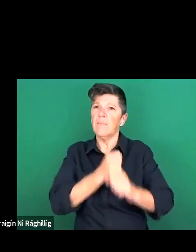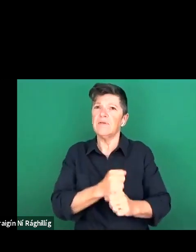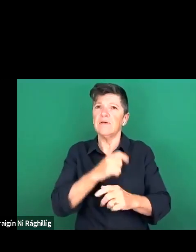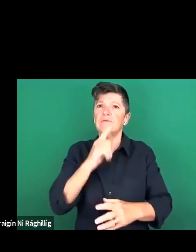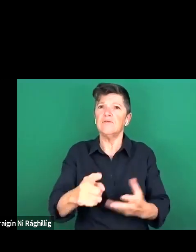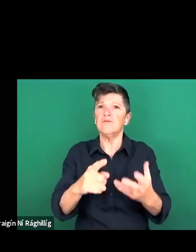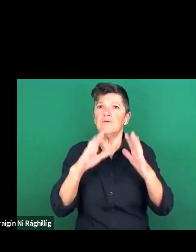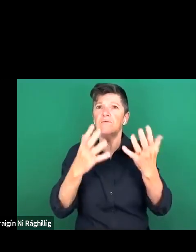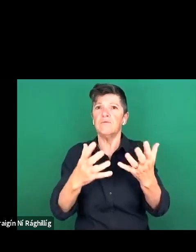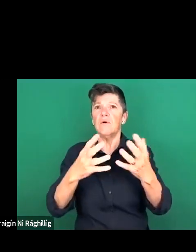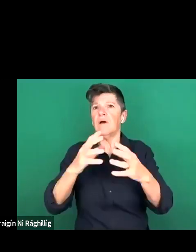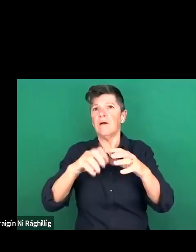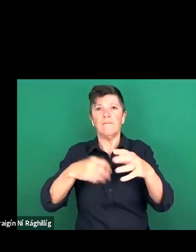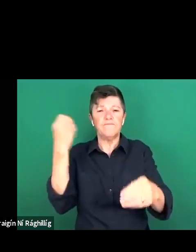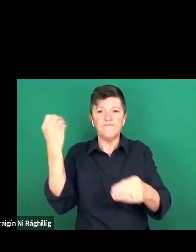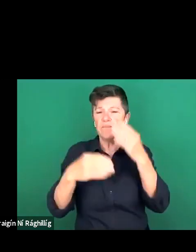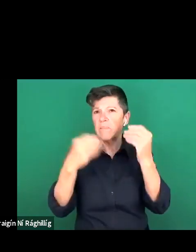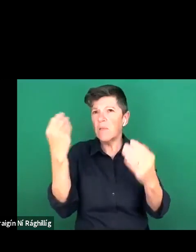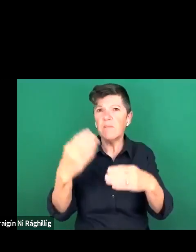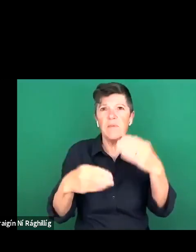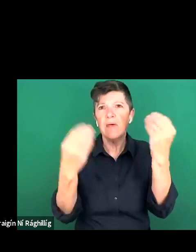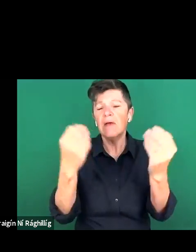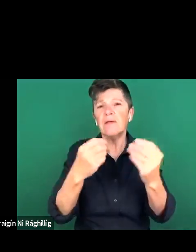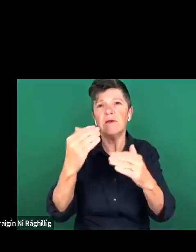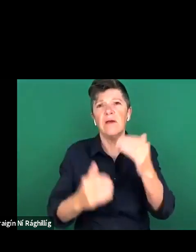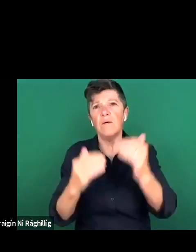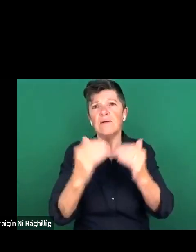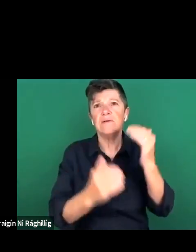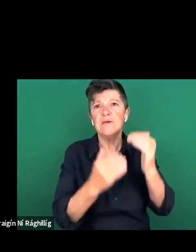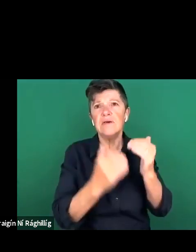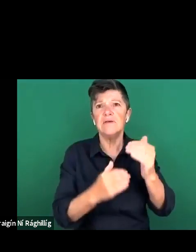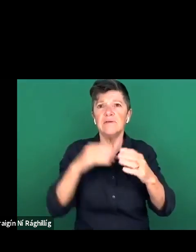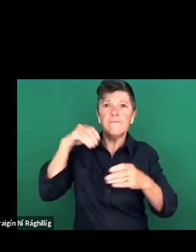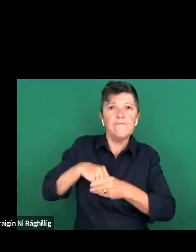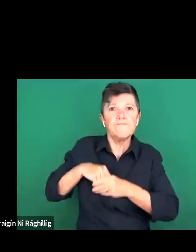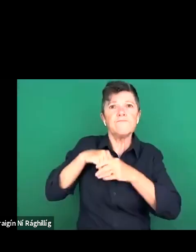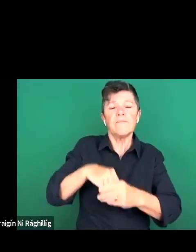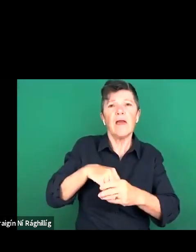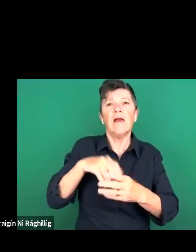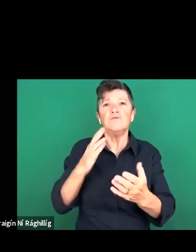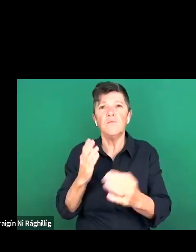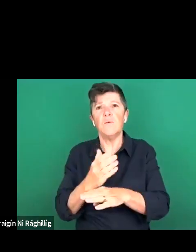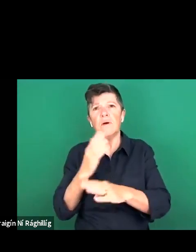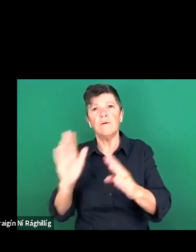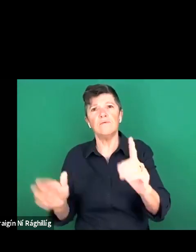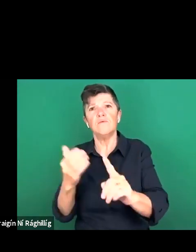to reproduce colonial era inequalities and maintain the status quoe